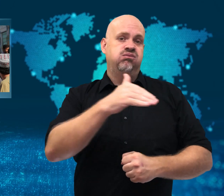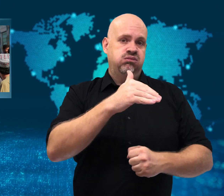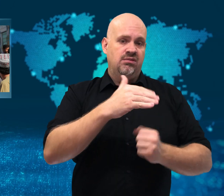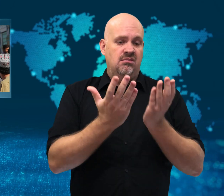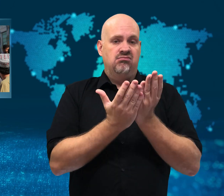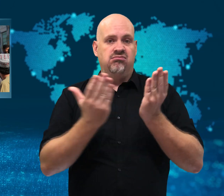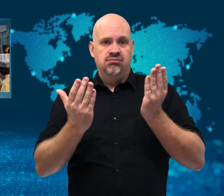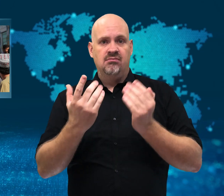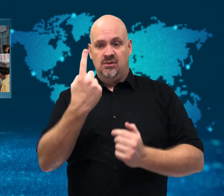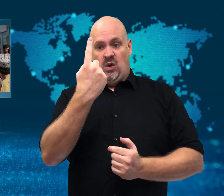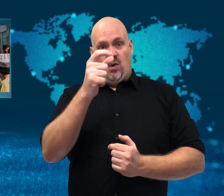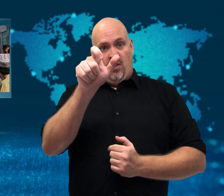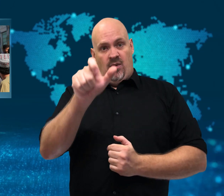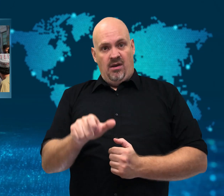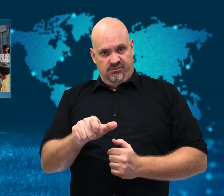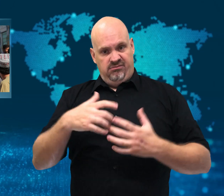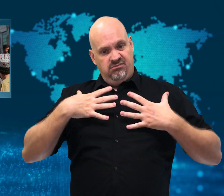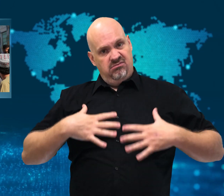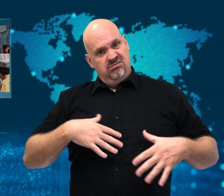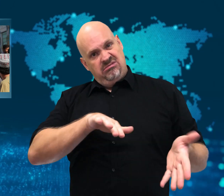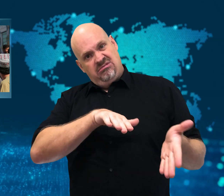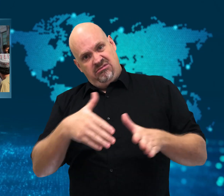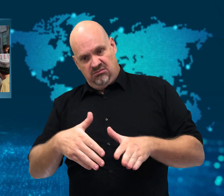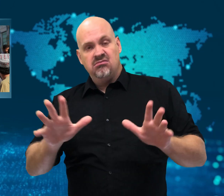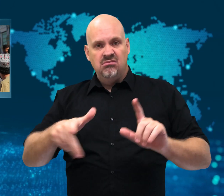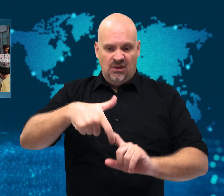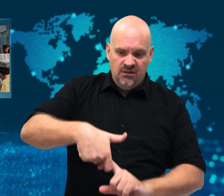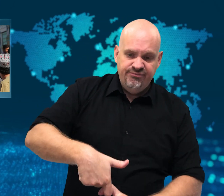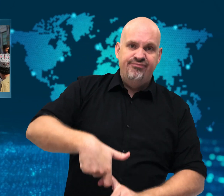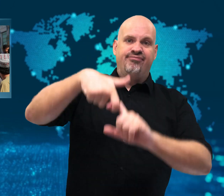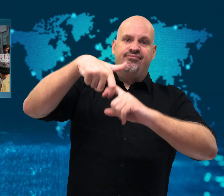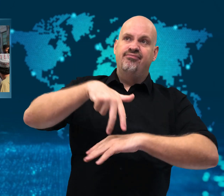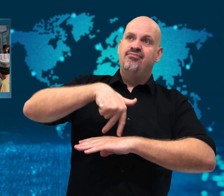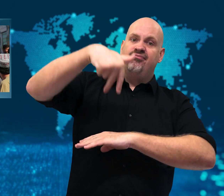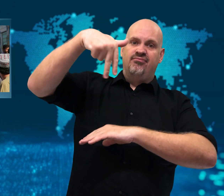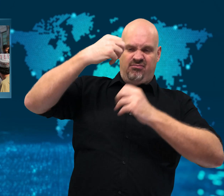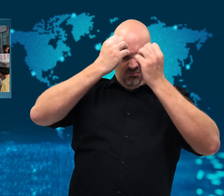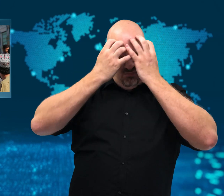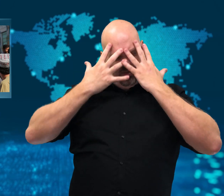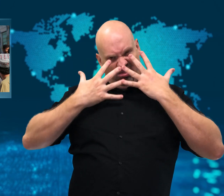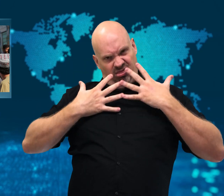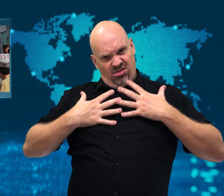They did this to “teach” other kidnappers a lesson.